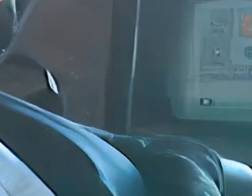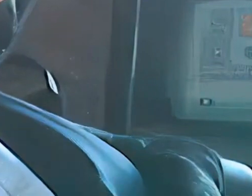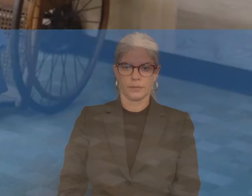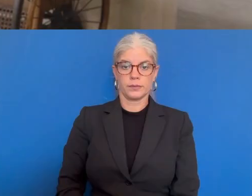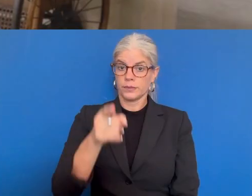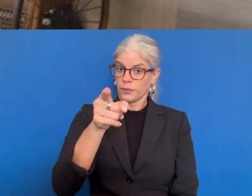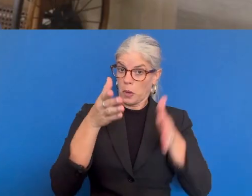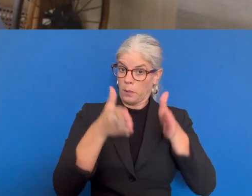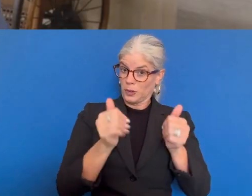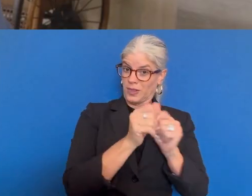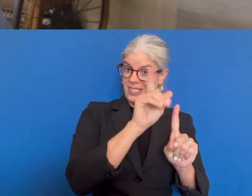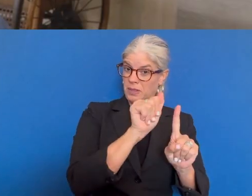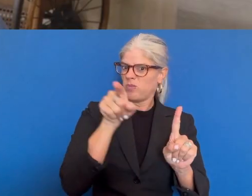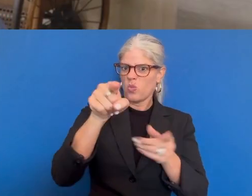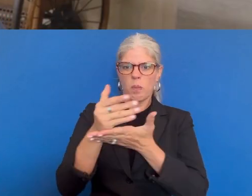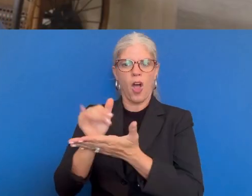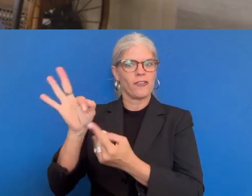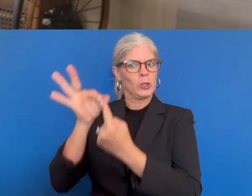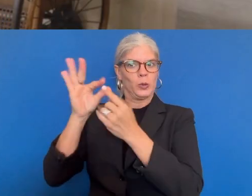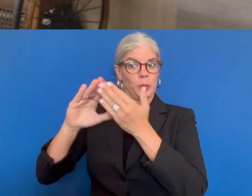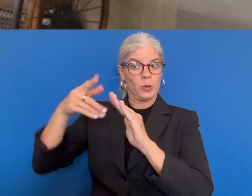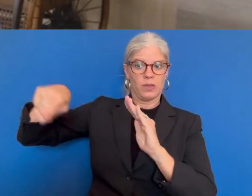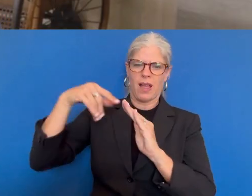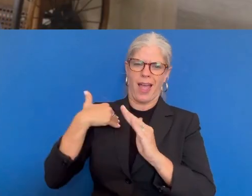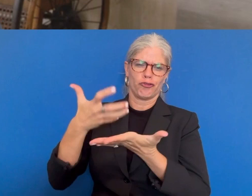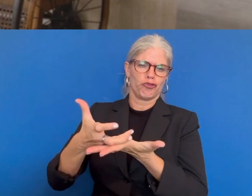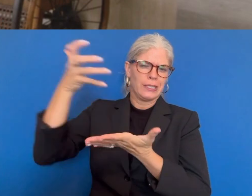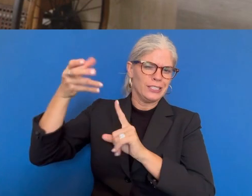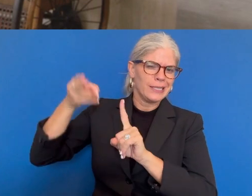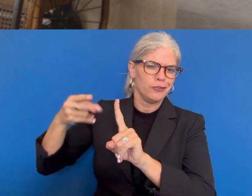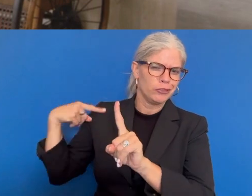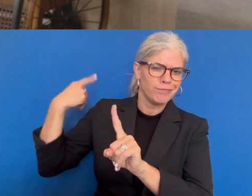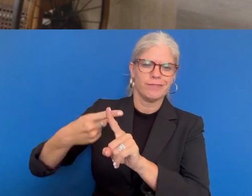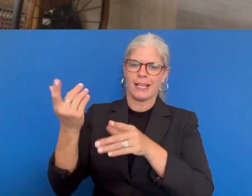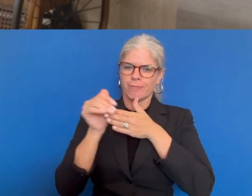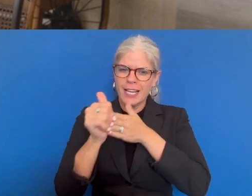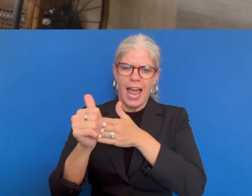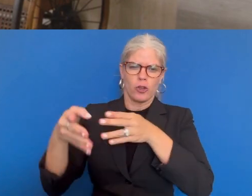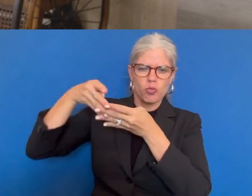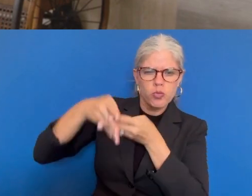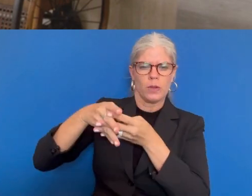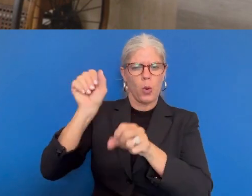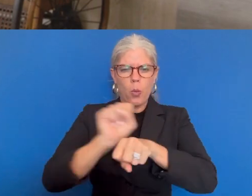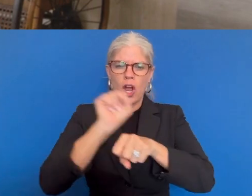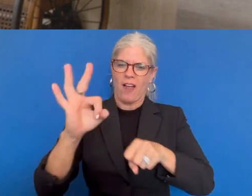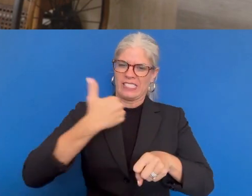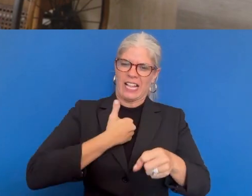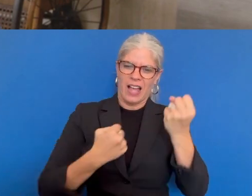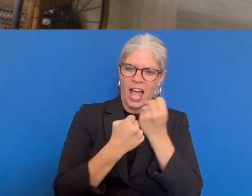As a person with a disability, you are a part of a unique community that has a rich history, guided by and rooted in the work of self-advocates,